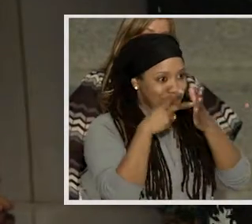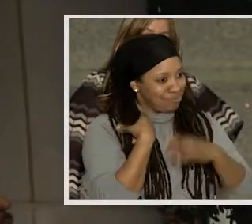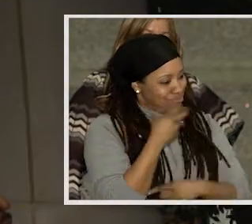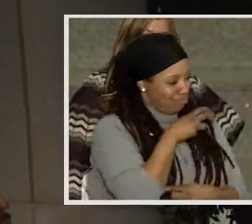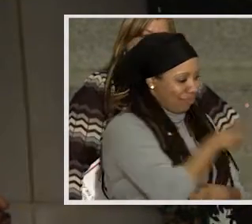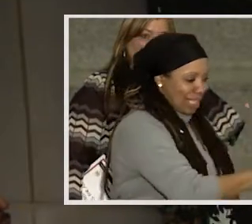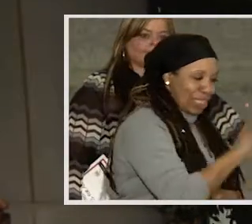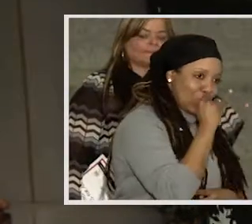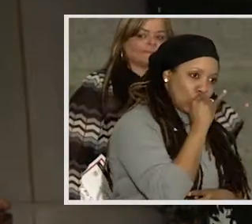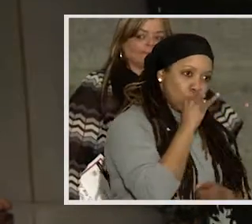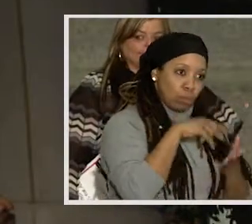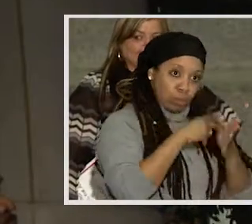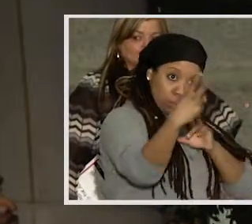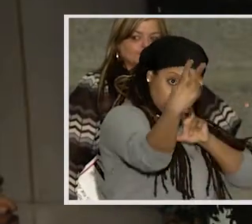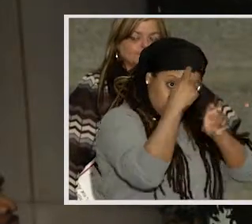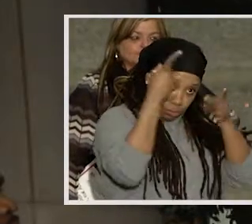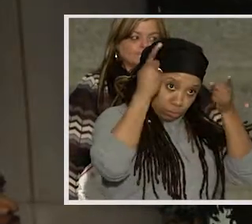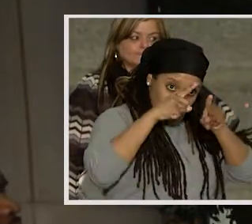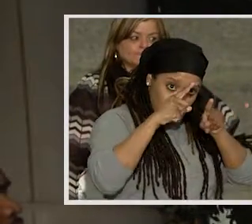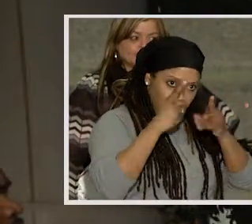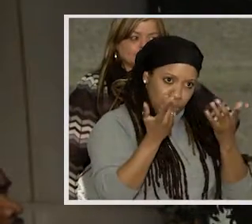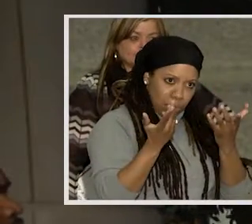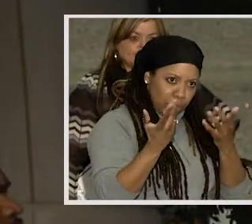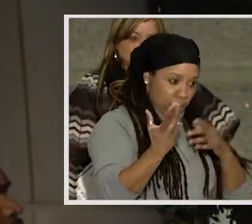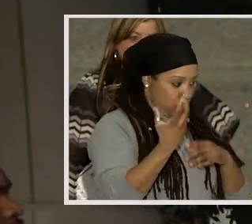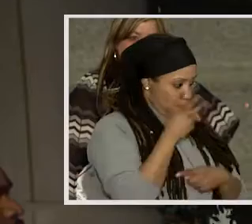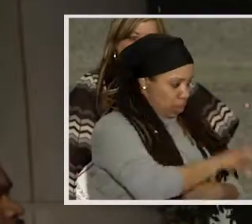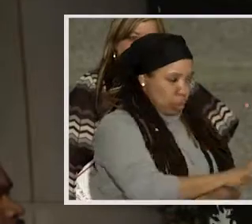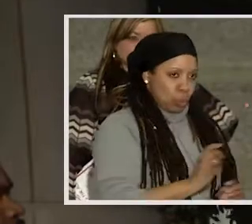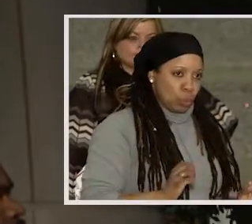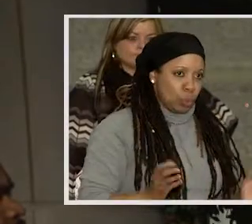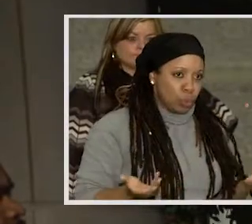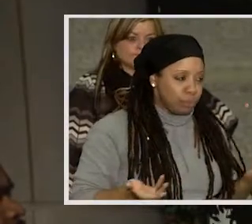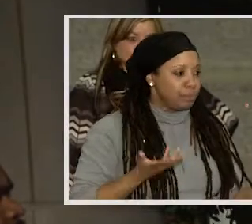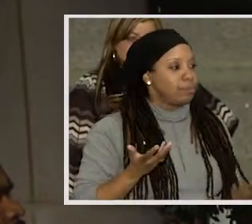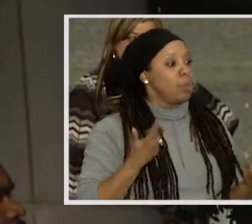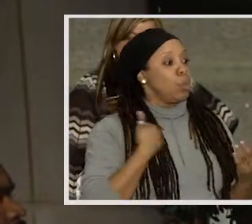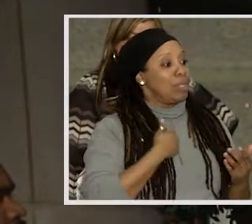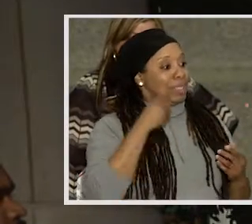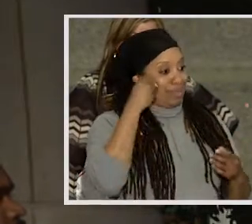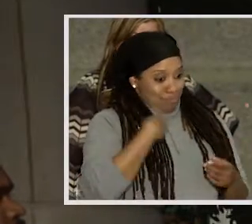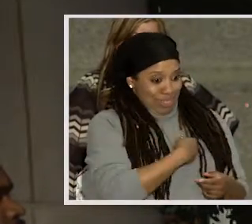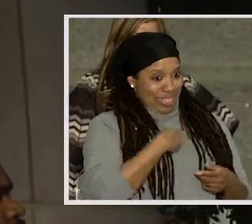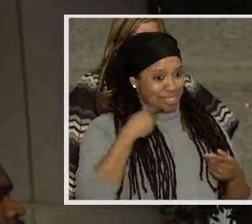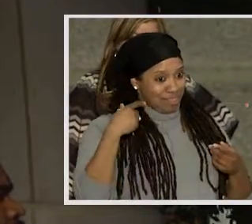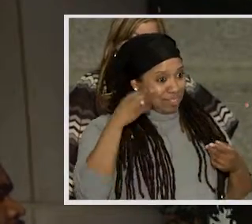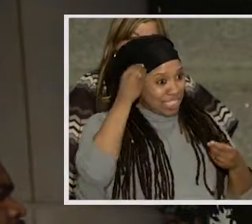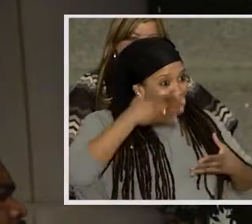MONEY FOR EDUCATION BECAUSE WE HAVE A VERY TOP HEAVY CENTRAL OFFICE.